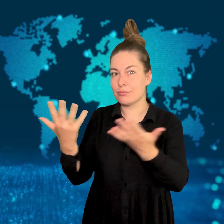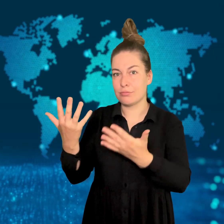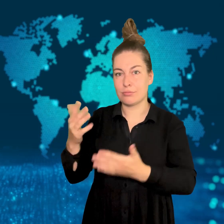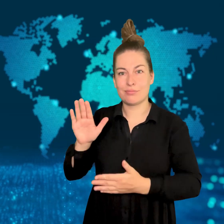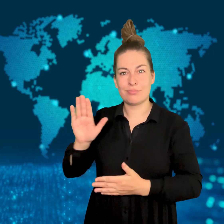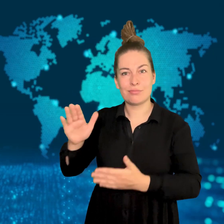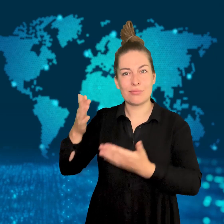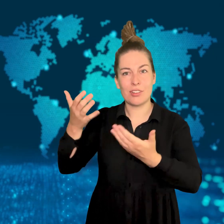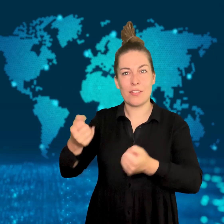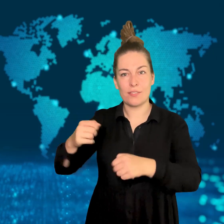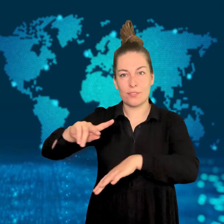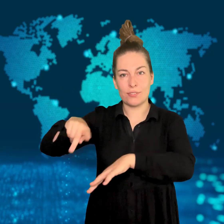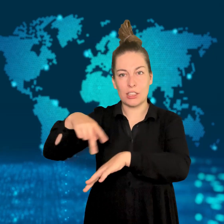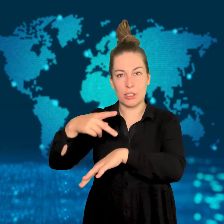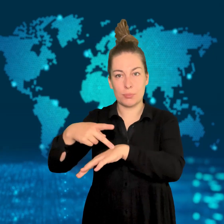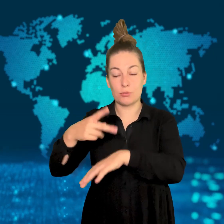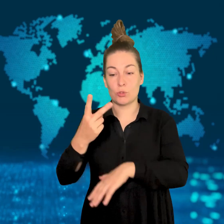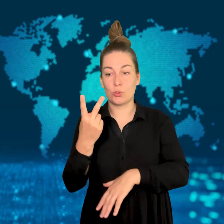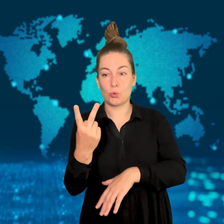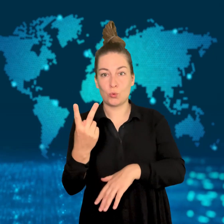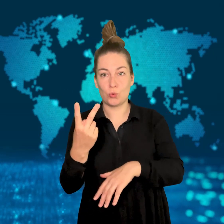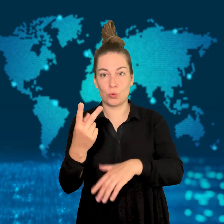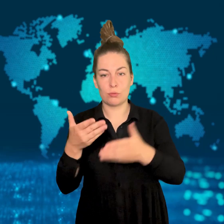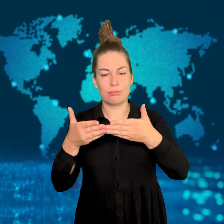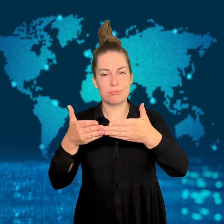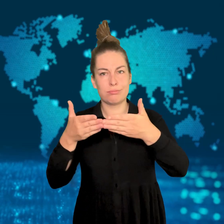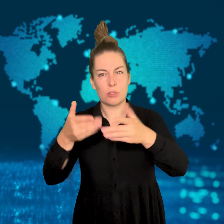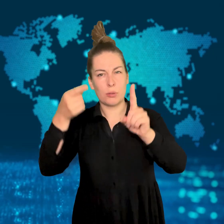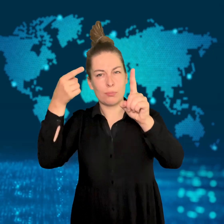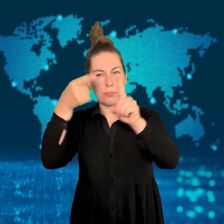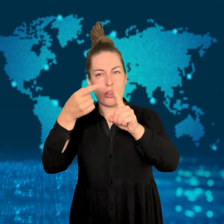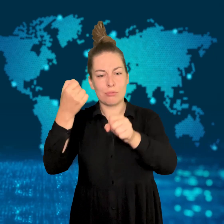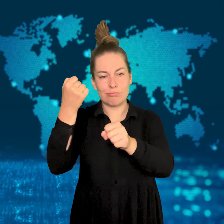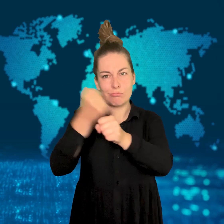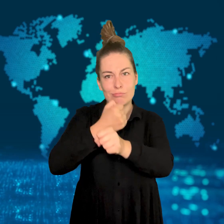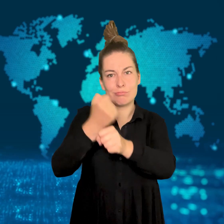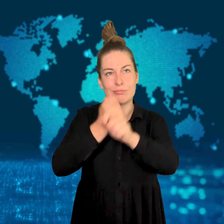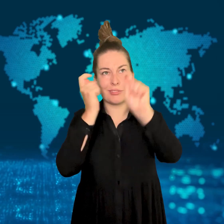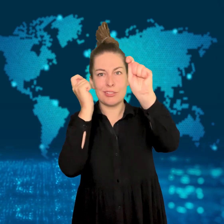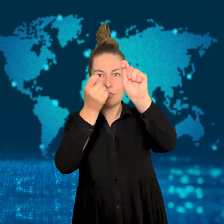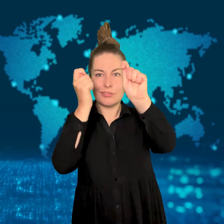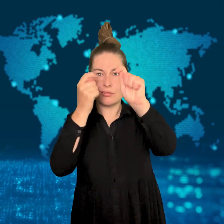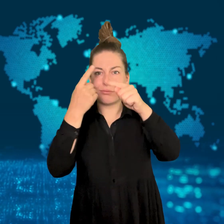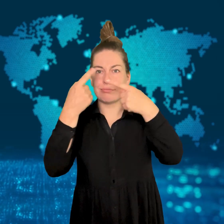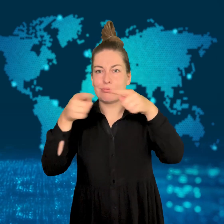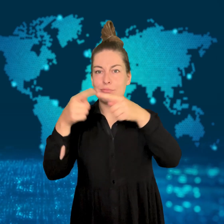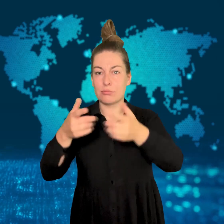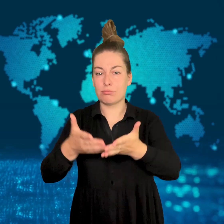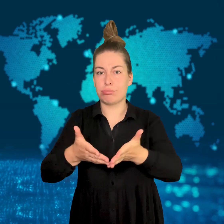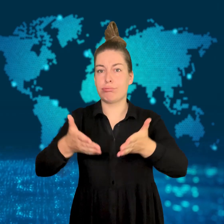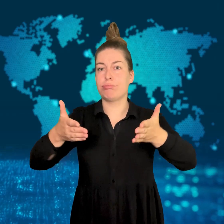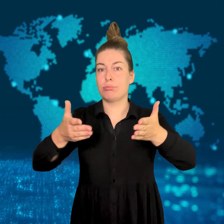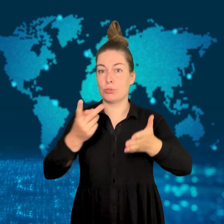China reported that this specific incident was caused